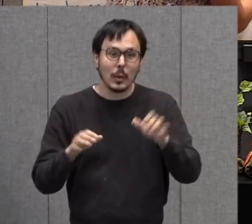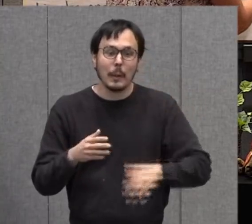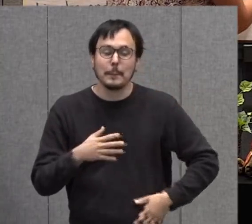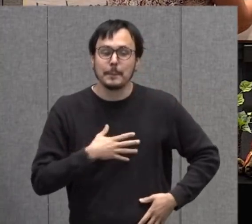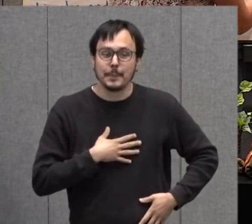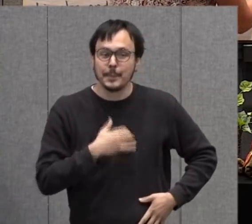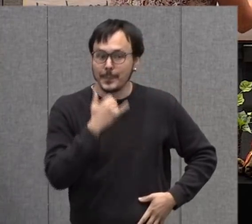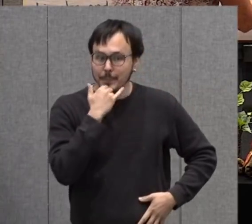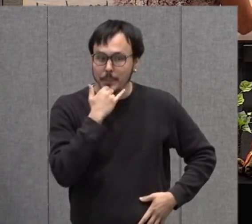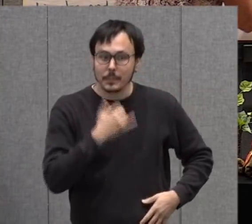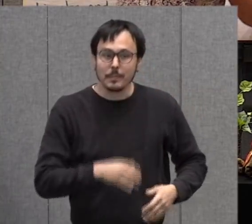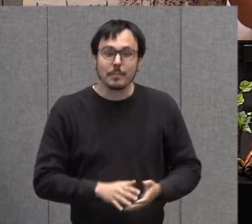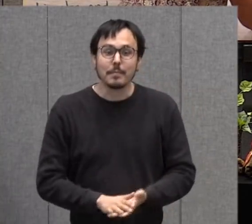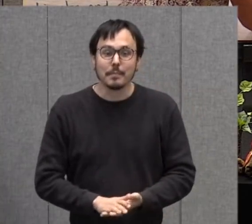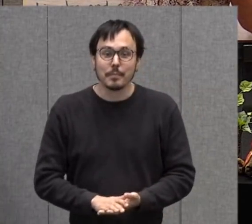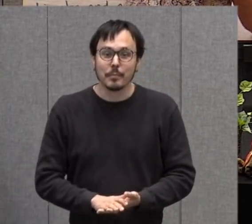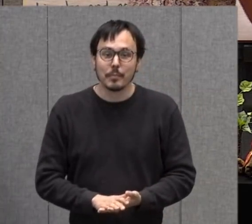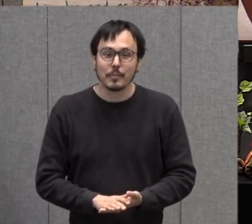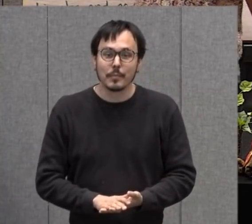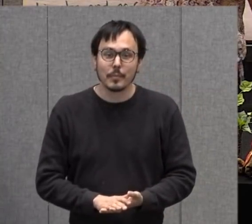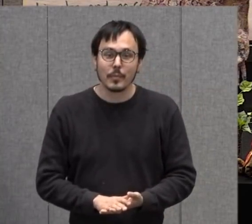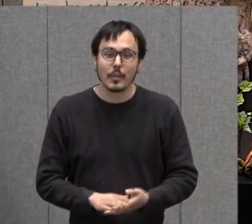was and where